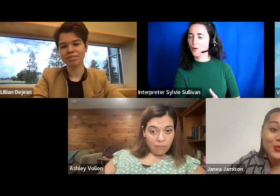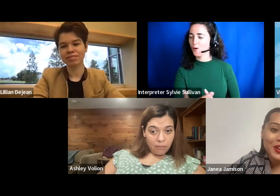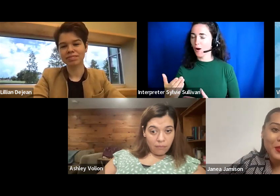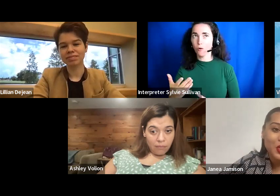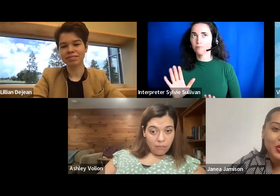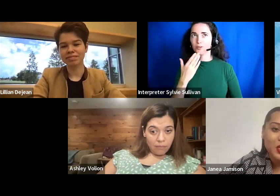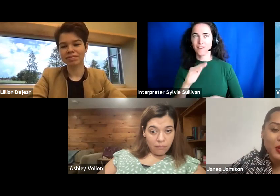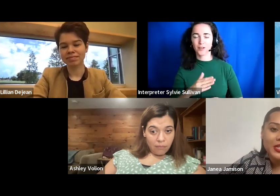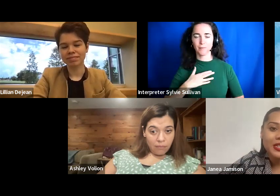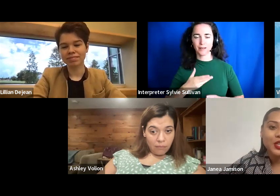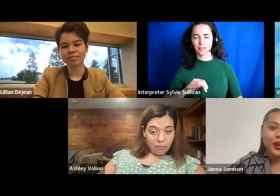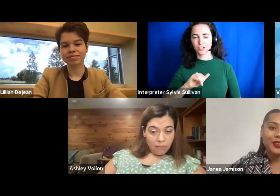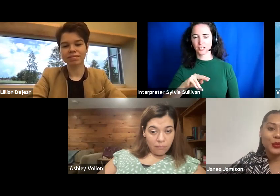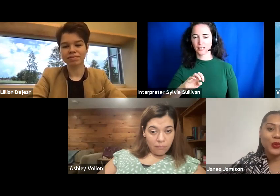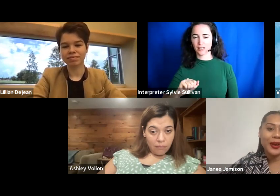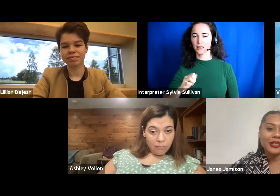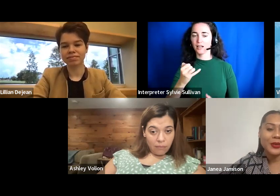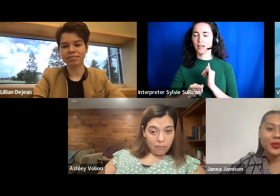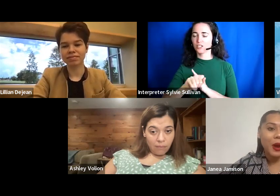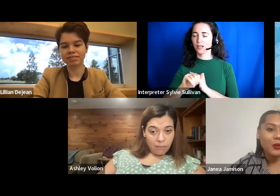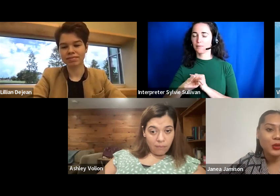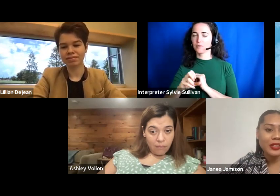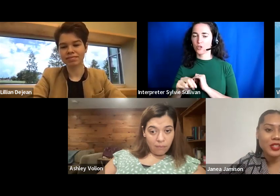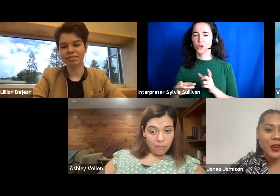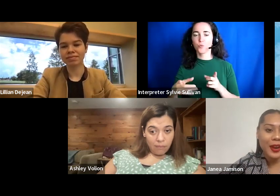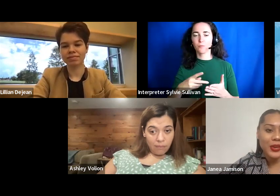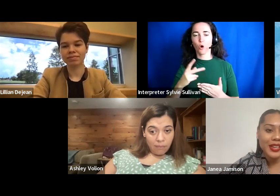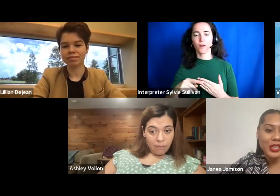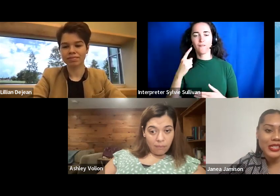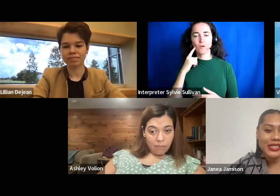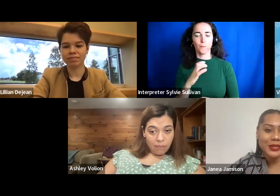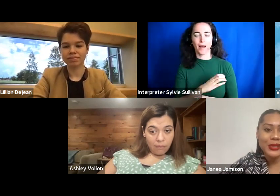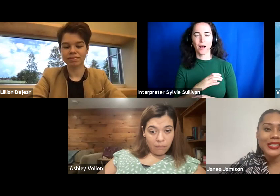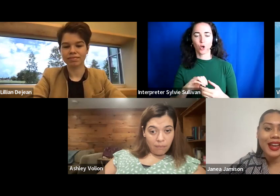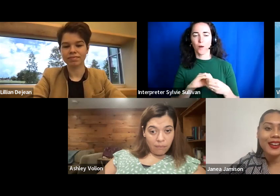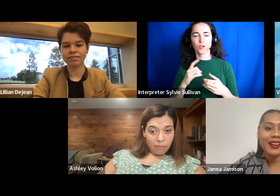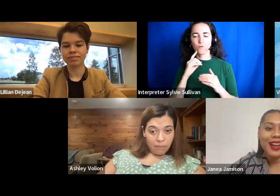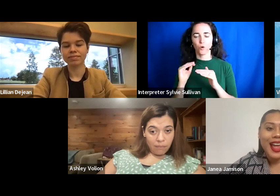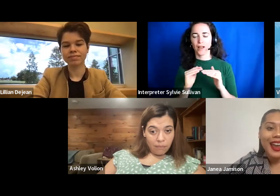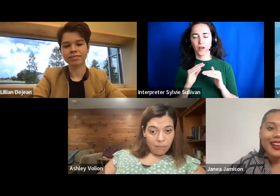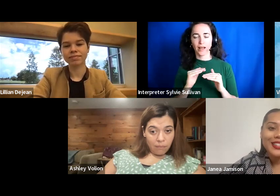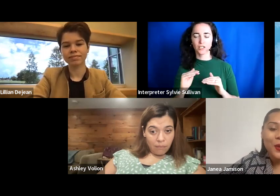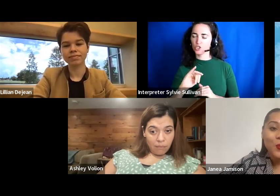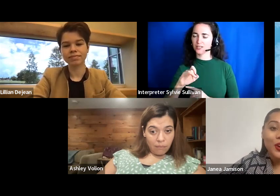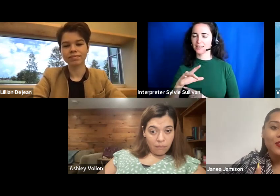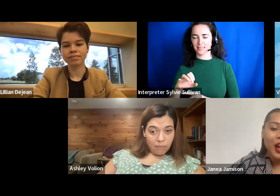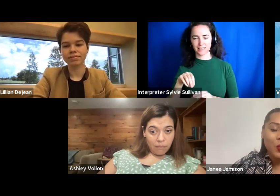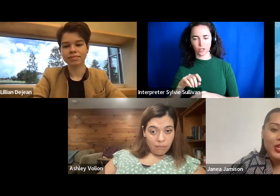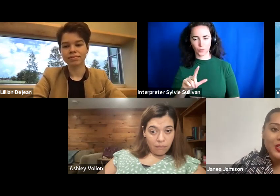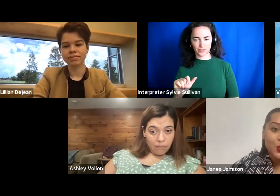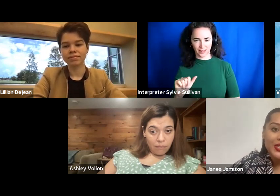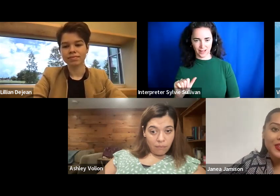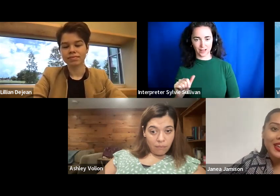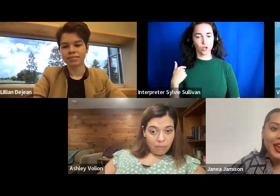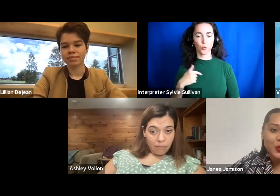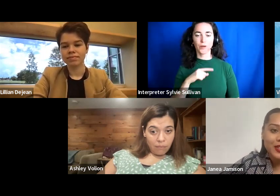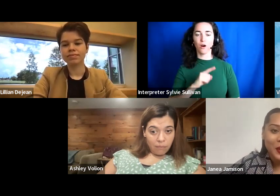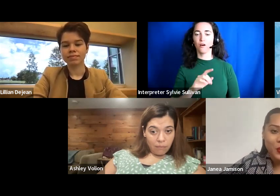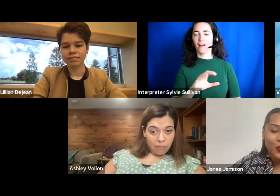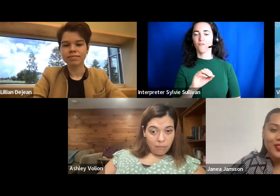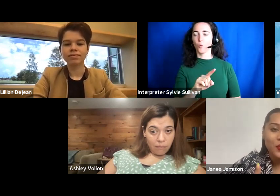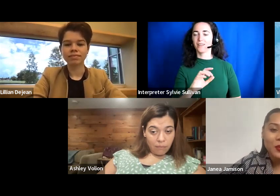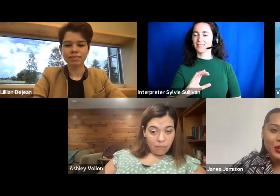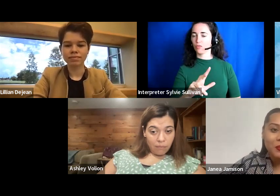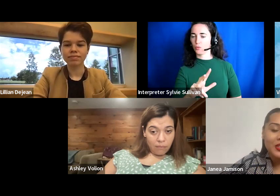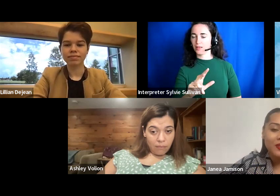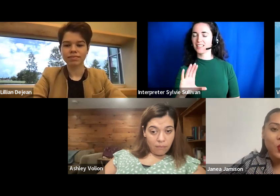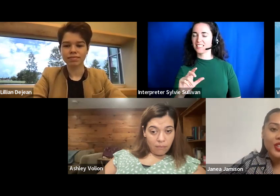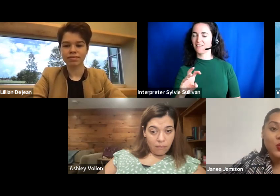My name is Janet Jamesson, Director programs here with the power coalition for equity and justice in Louisiana, and we're at the 501 c. 3 civic engagement table, and what that really means of